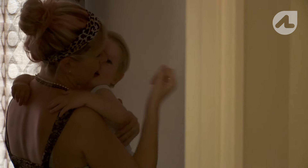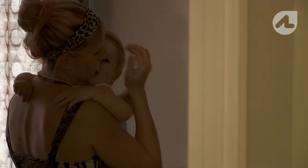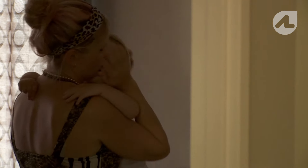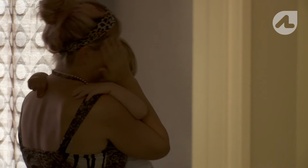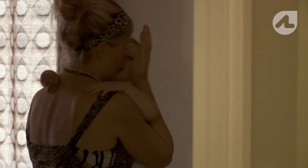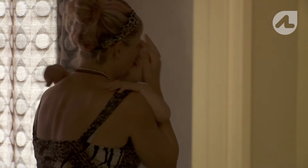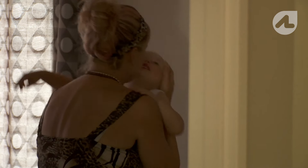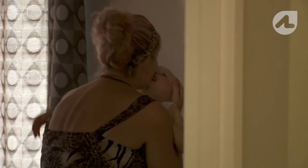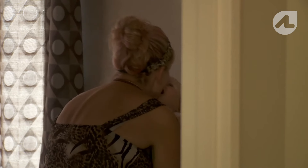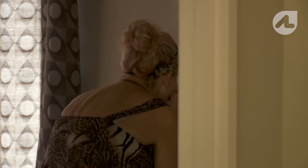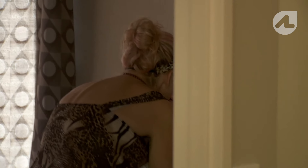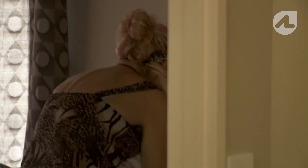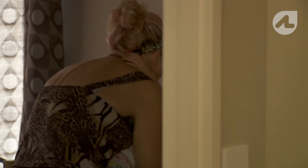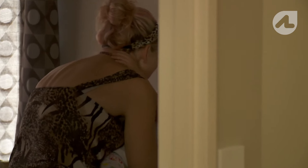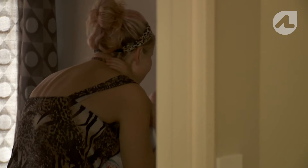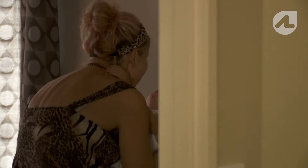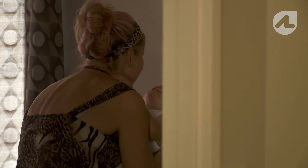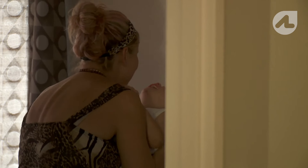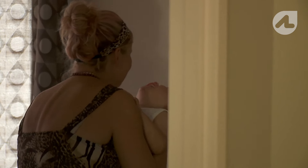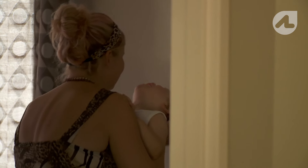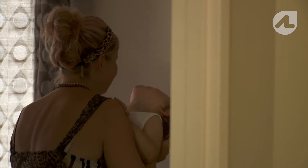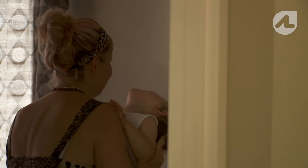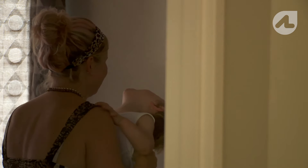Come on, bed time.